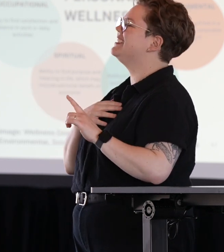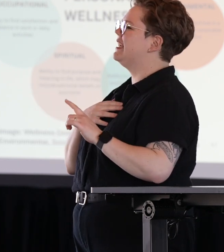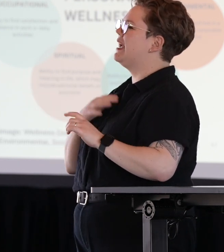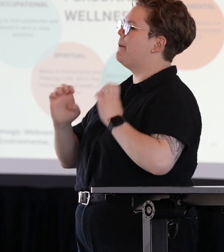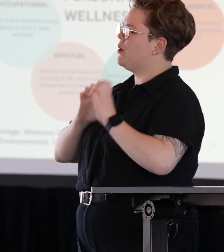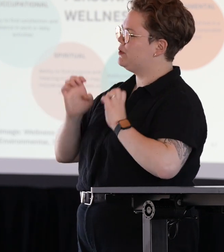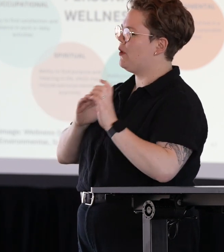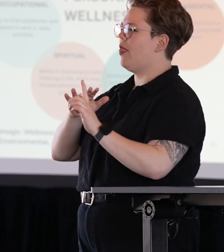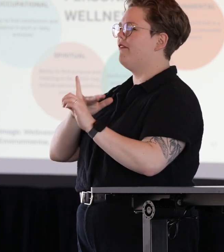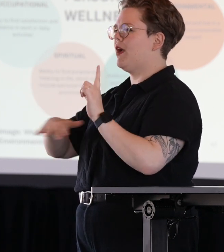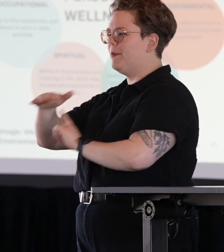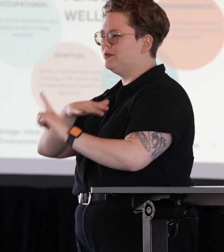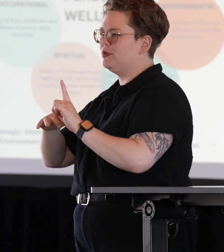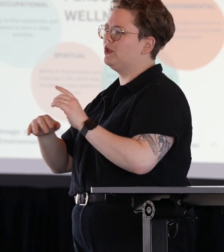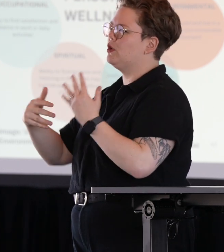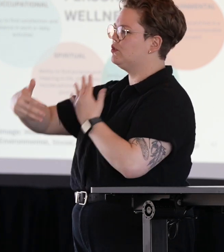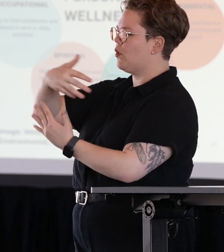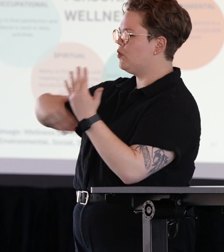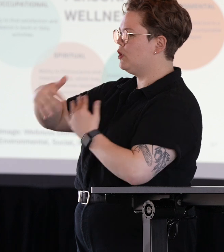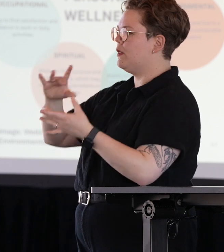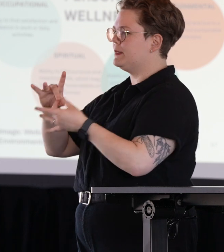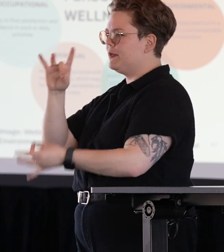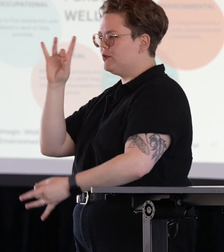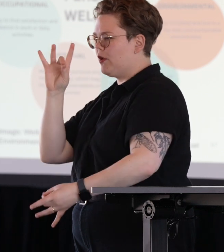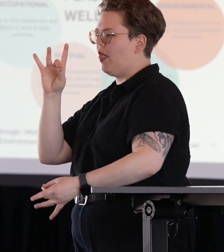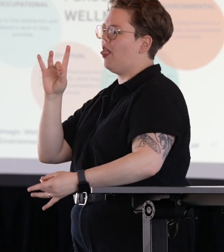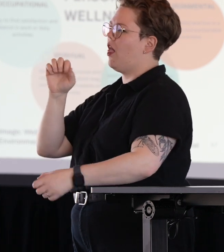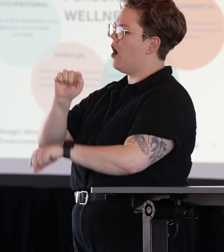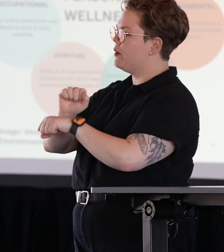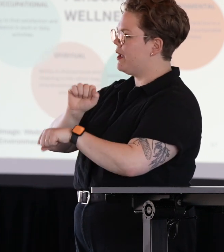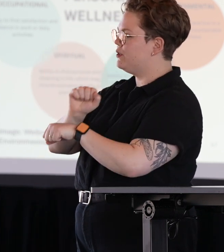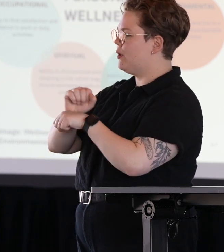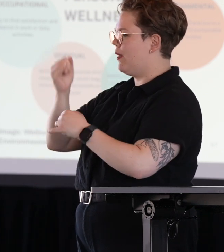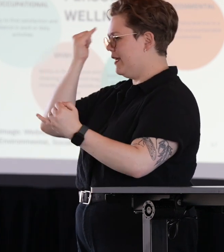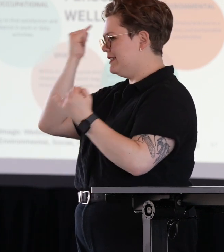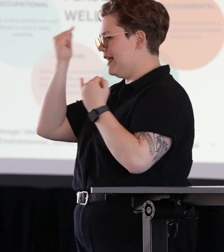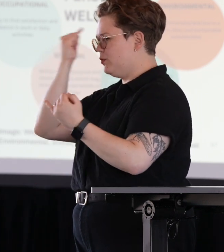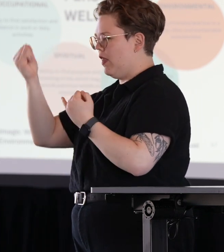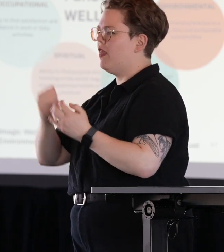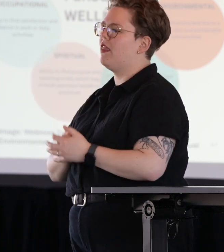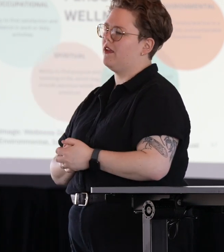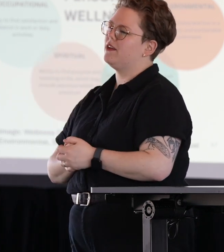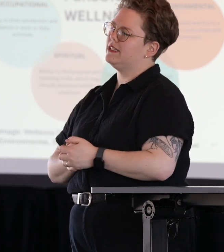environmental, social, spiritual, occupational and intellectual. I think it's important that when we're